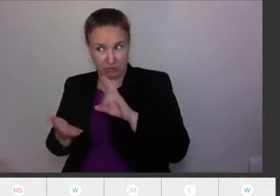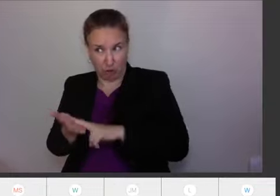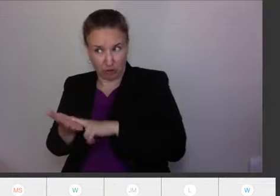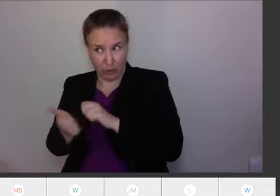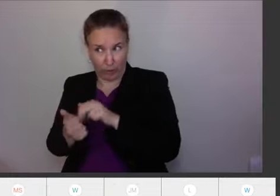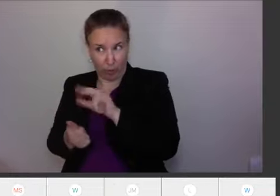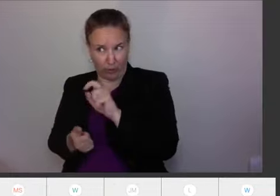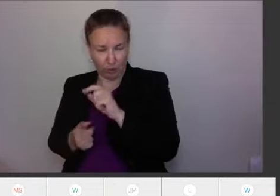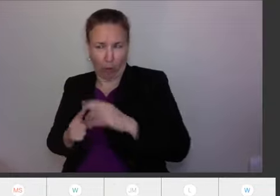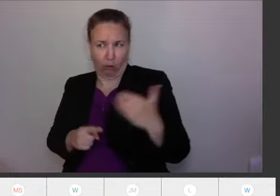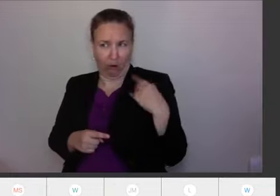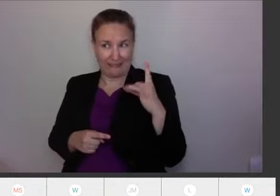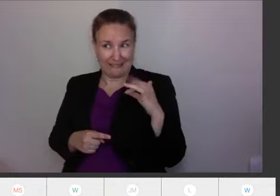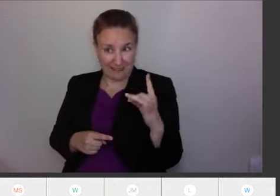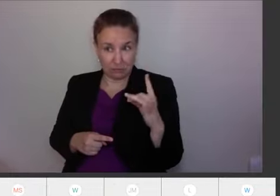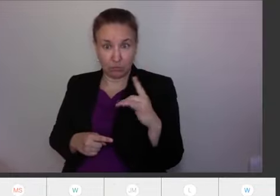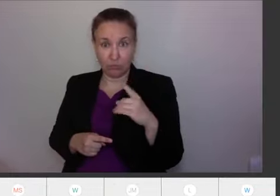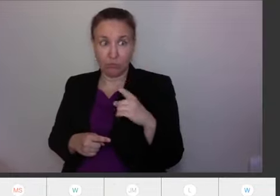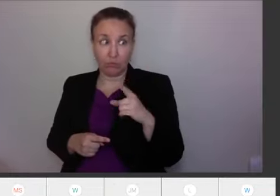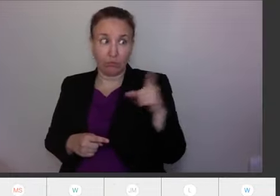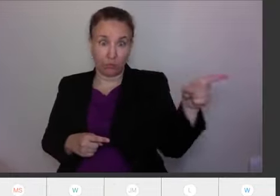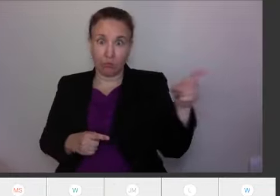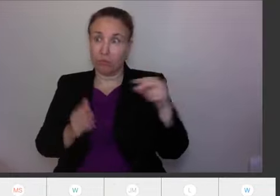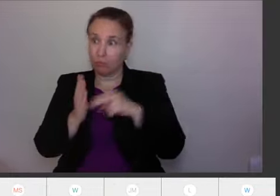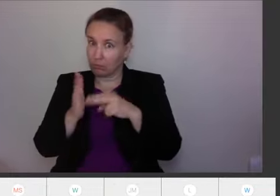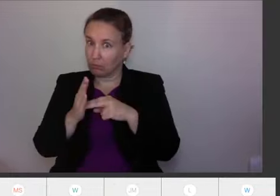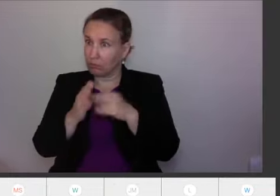contract with mako affect that contract [Commissioner] no we still will have a